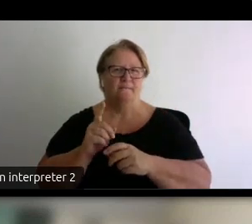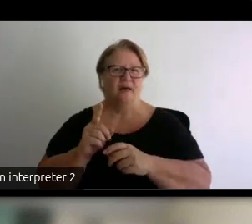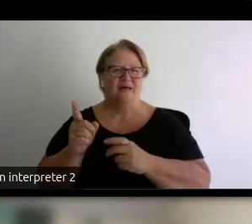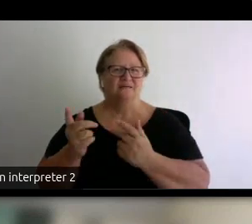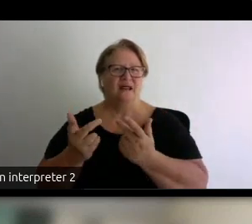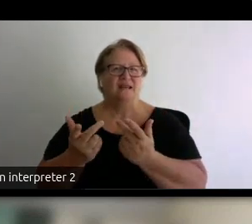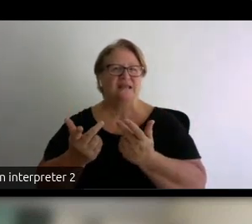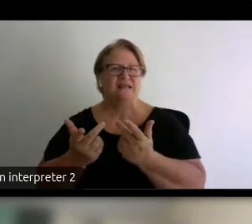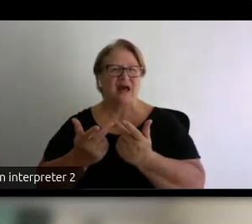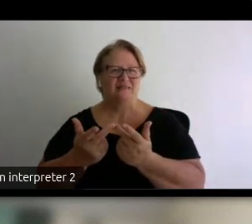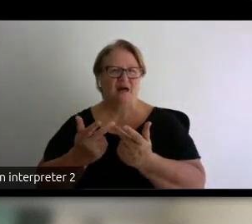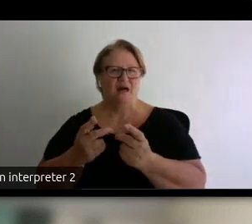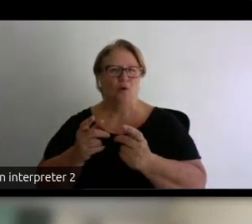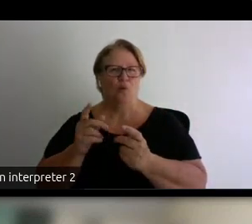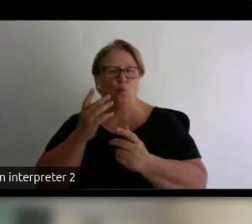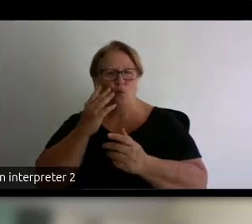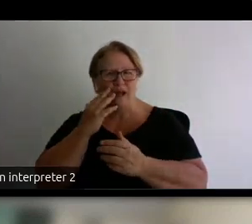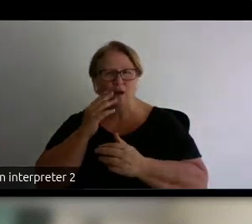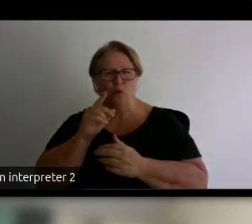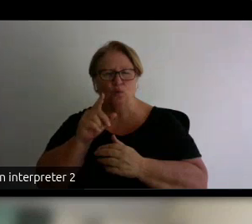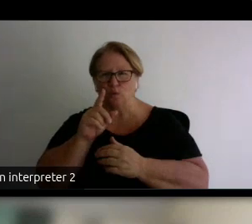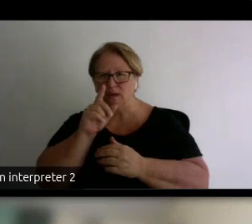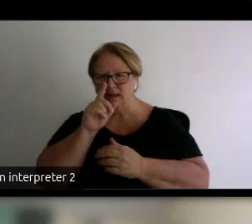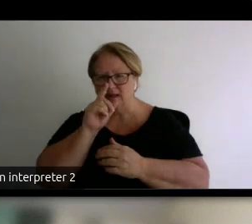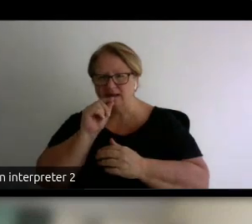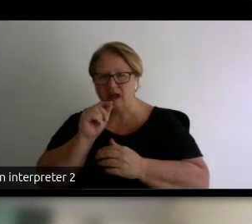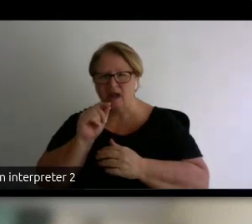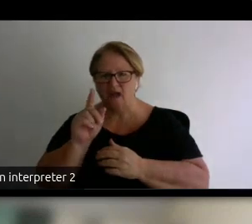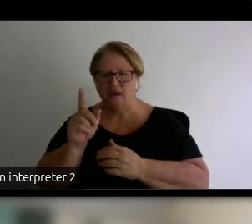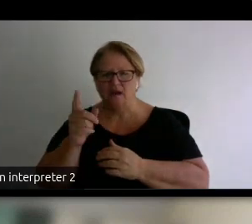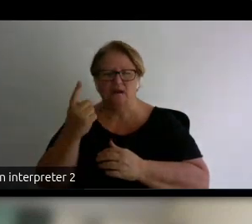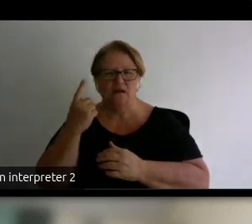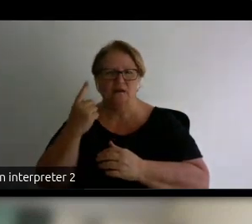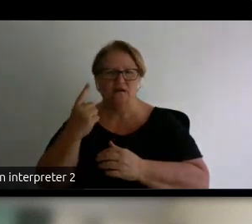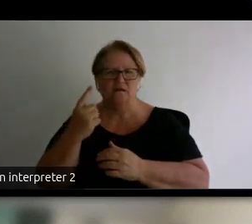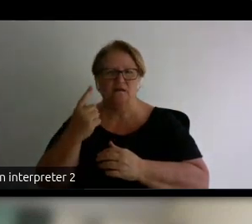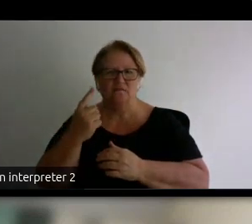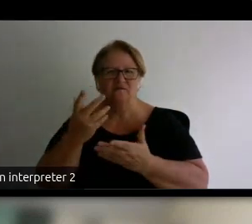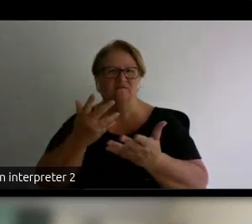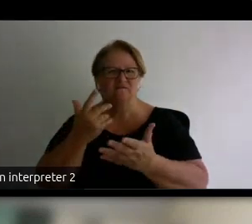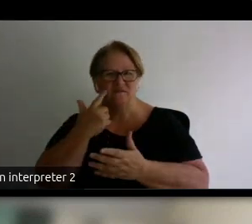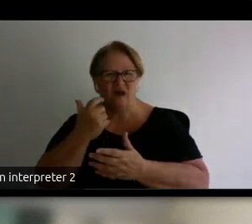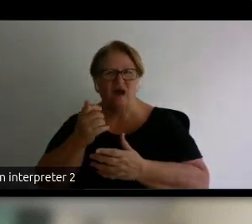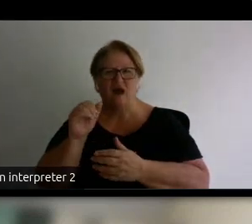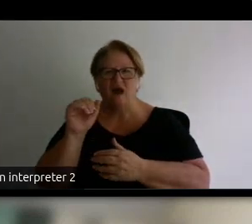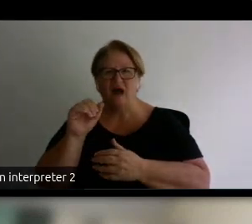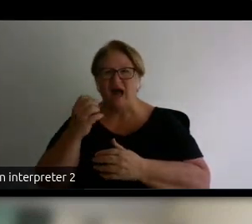when you can certainly call up. Yes. Um and there is information on the websites